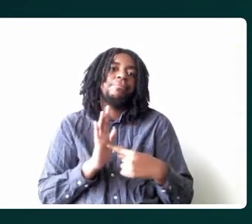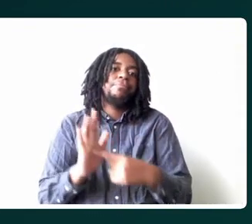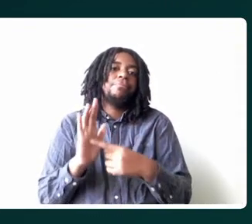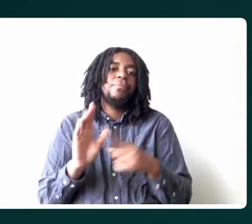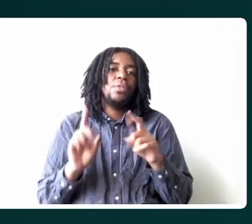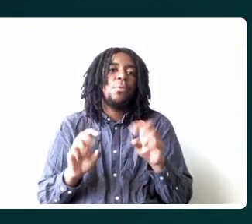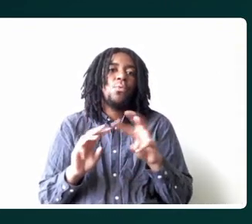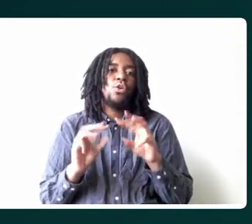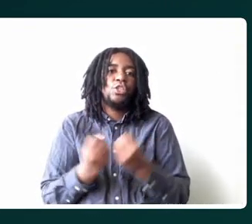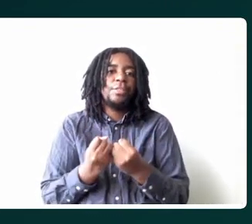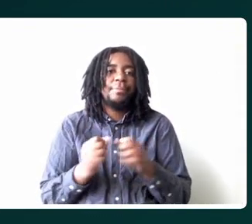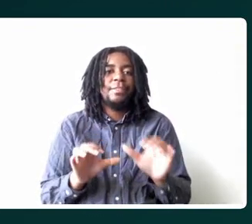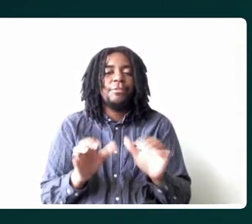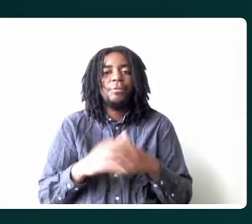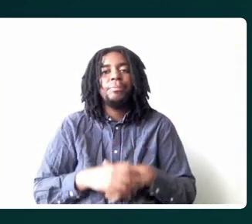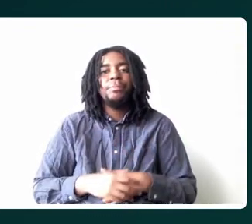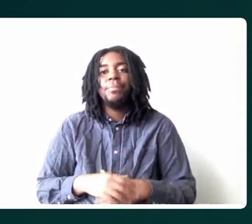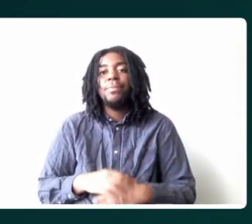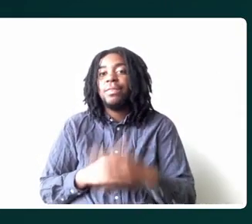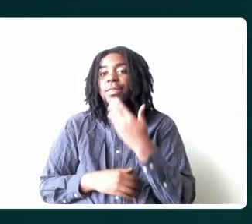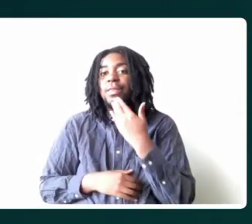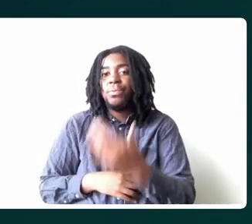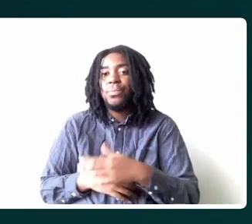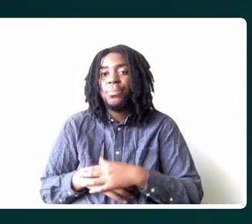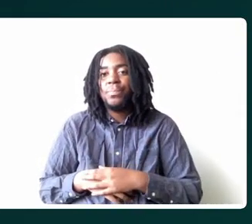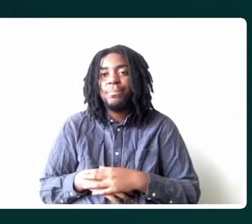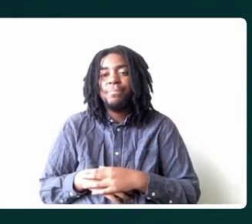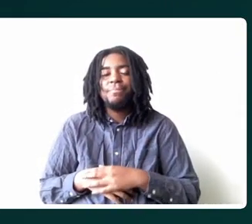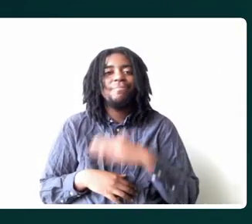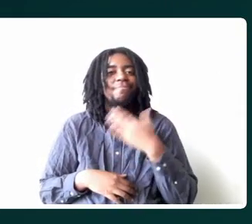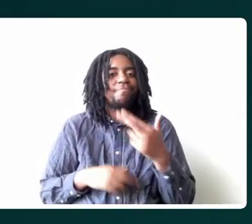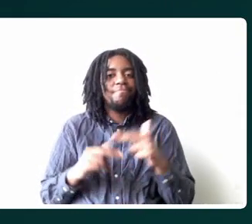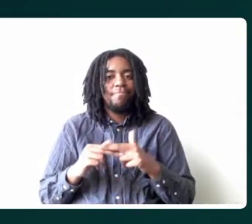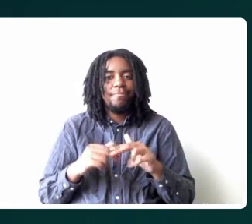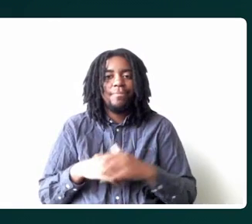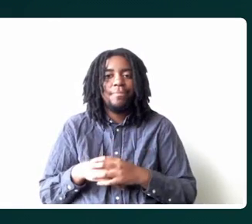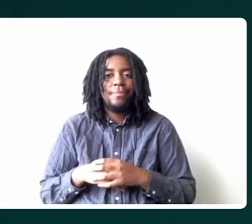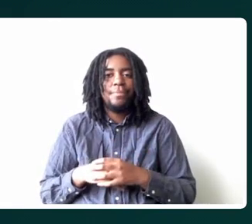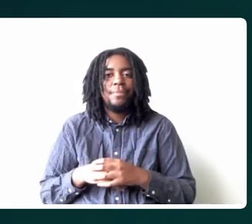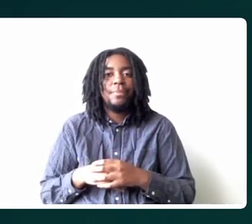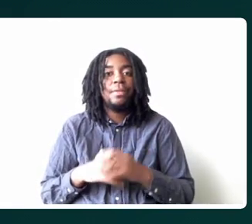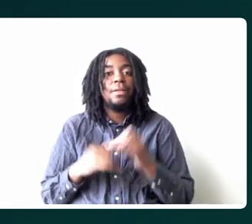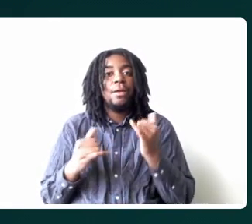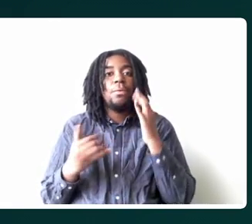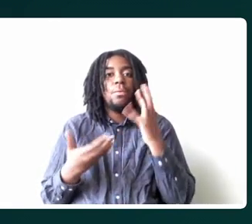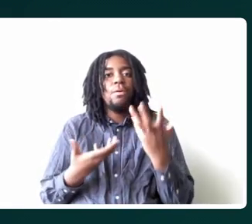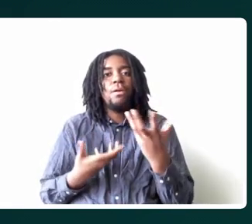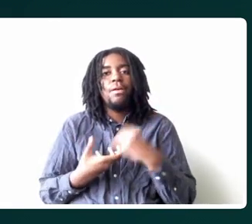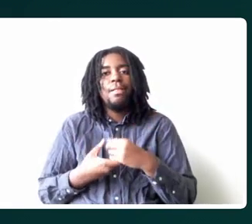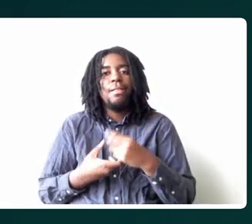Beth Evans: Thank you. Micheline. Let's have the next slide, please. This is now going to involve a little more interaction with you, all of